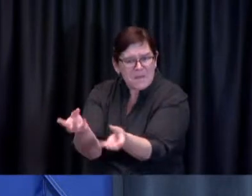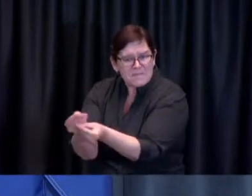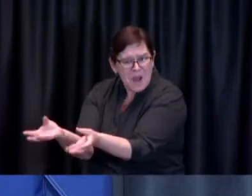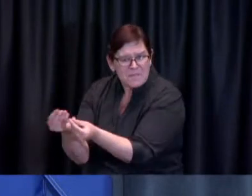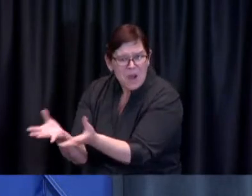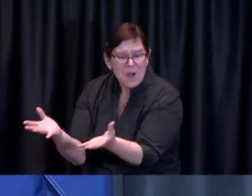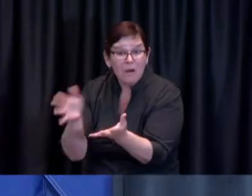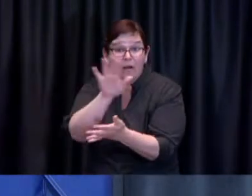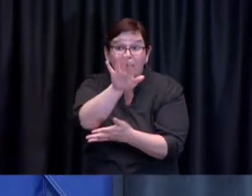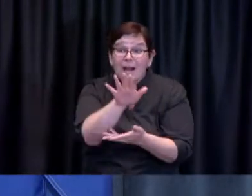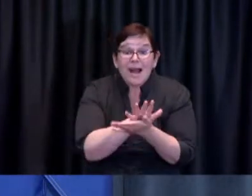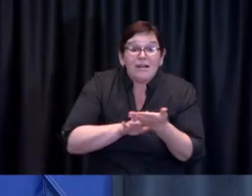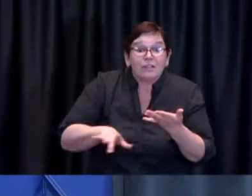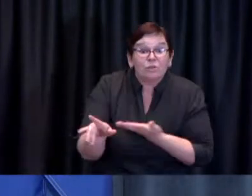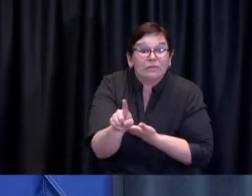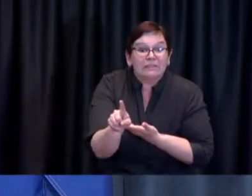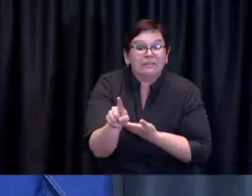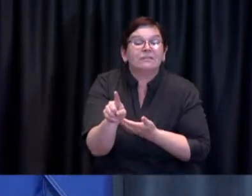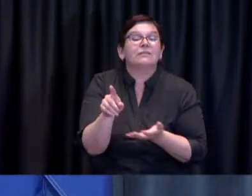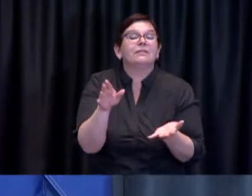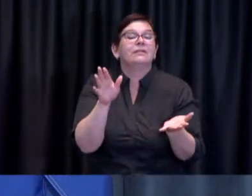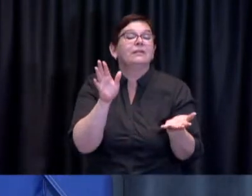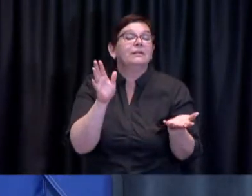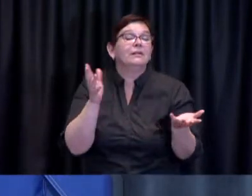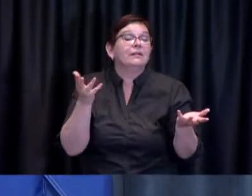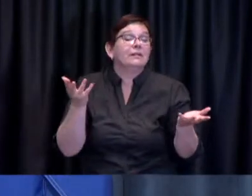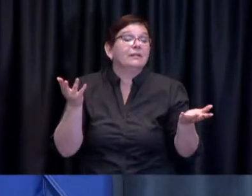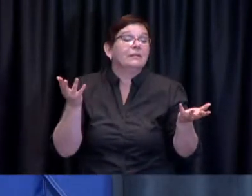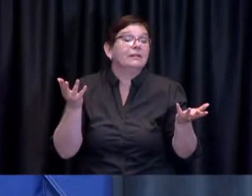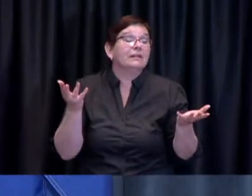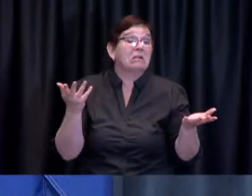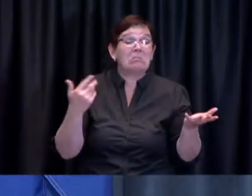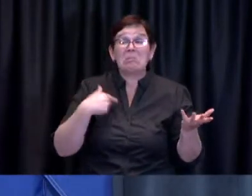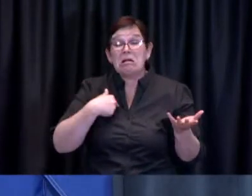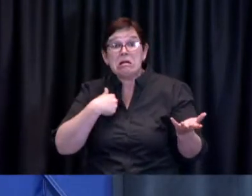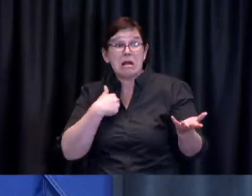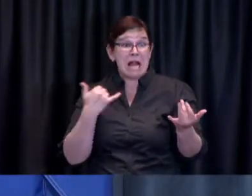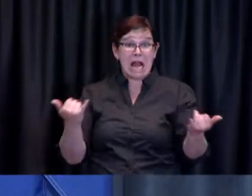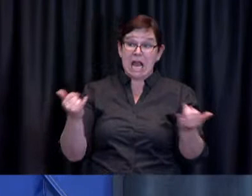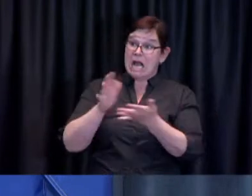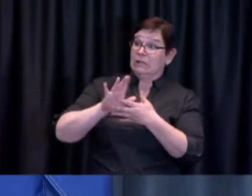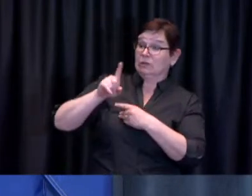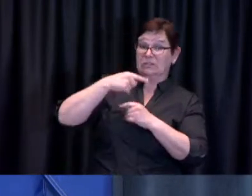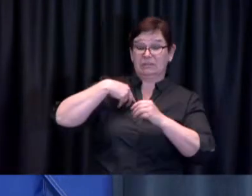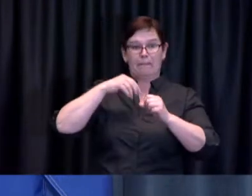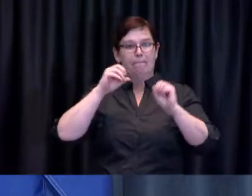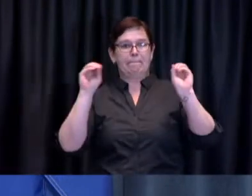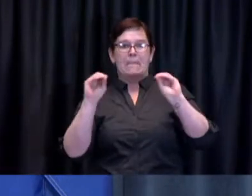visibility than we had before as to what next week looks like but certainly if if there's one